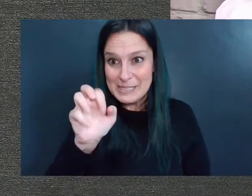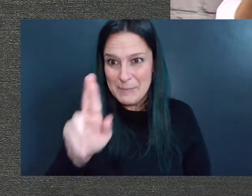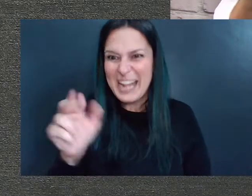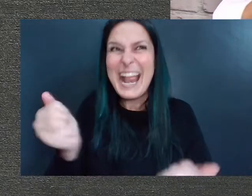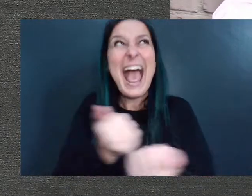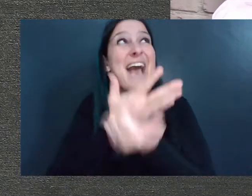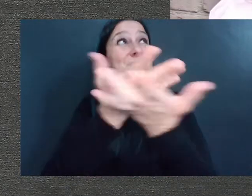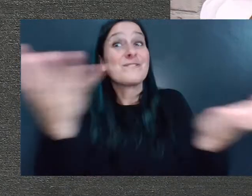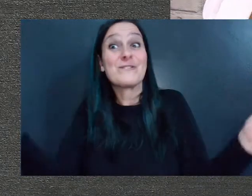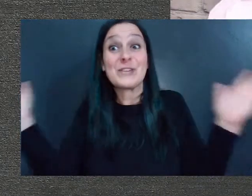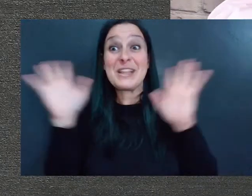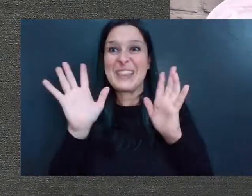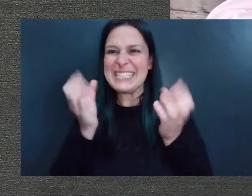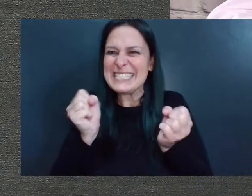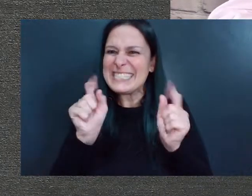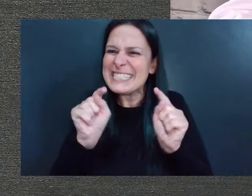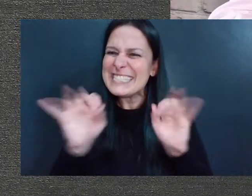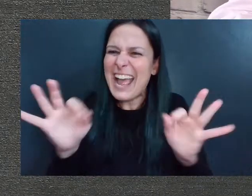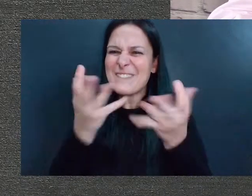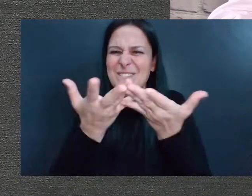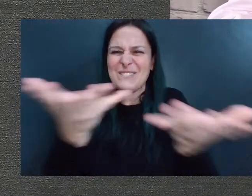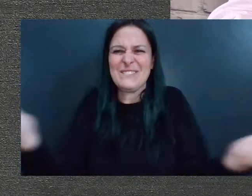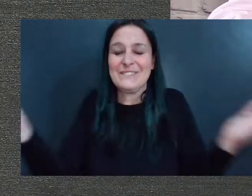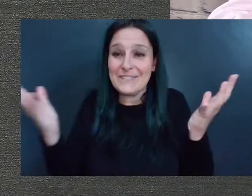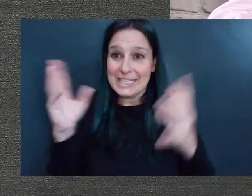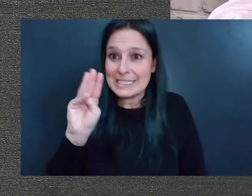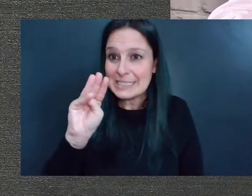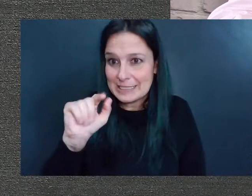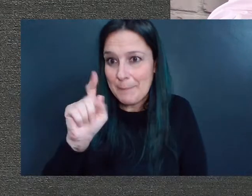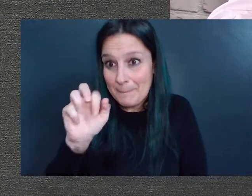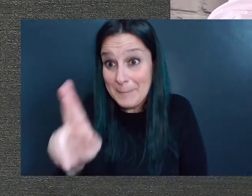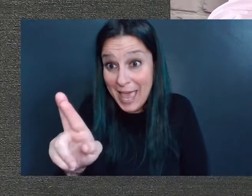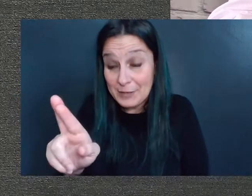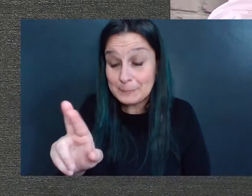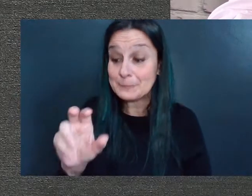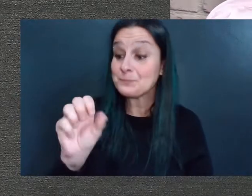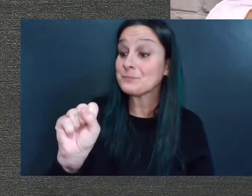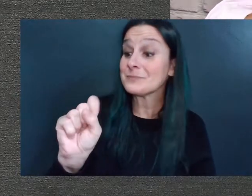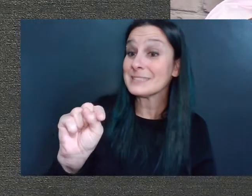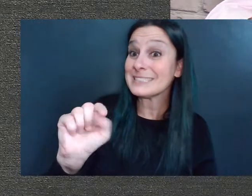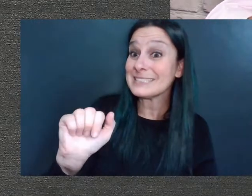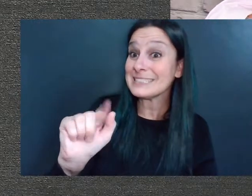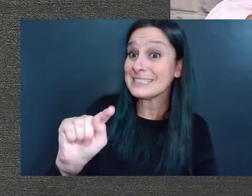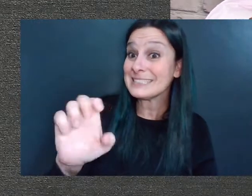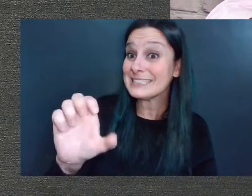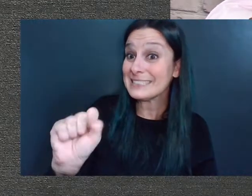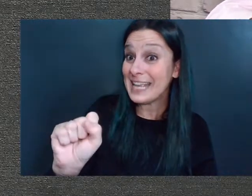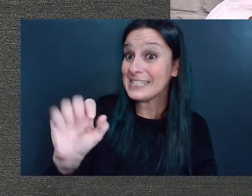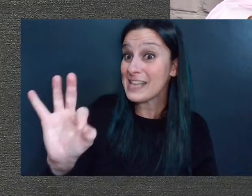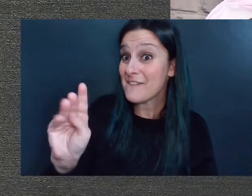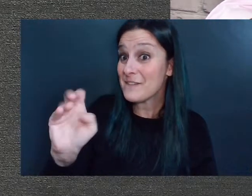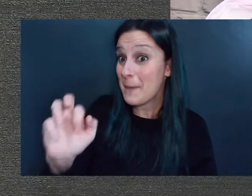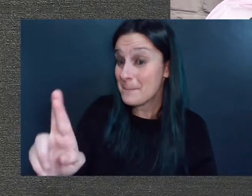It's just the stuff all around us. And states of matter are solid and liquid and gas.